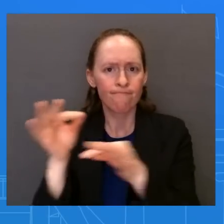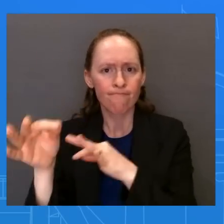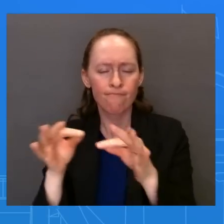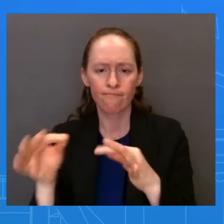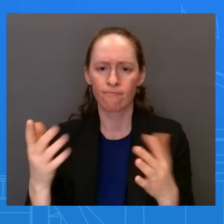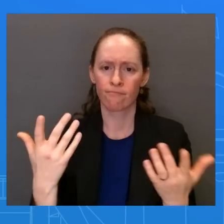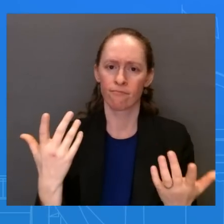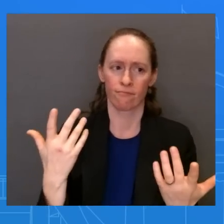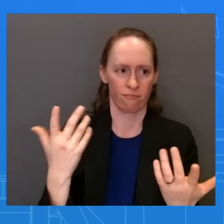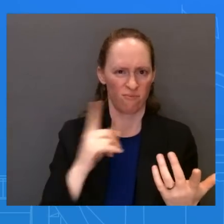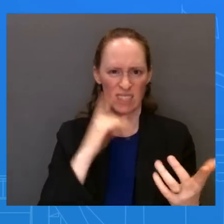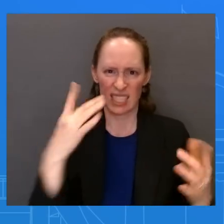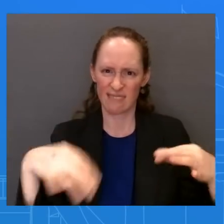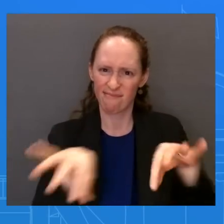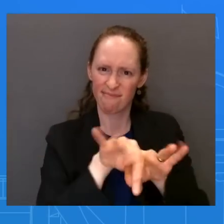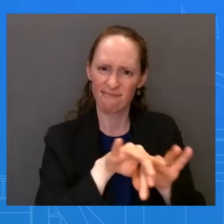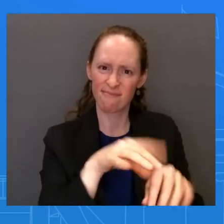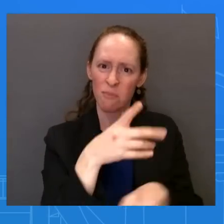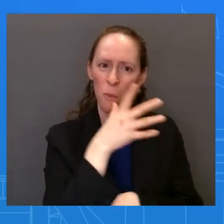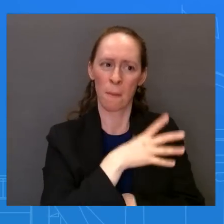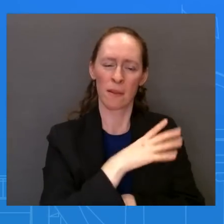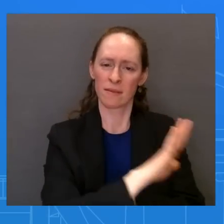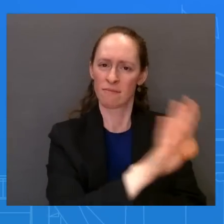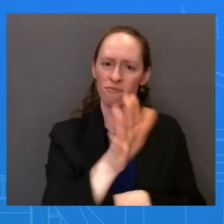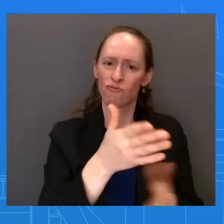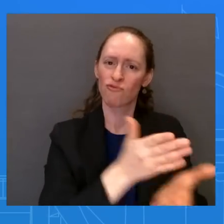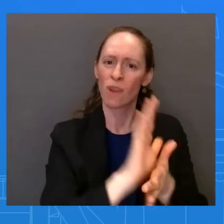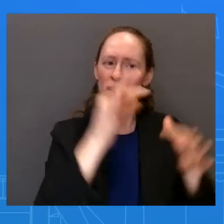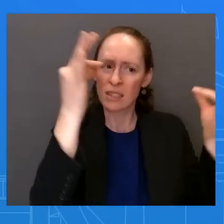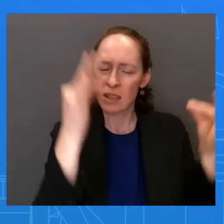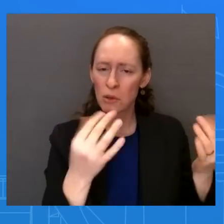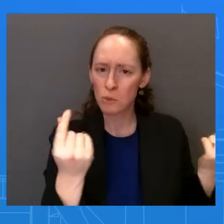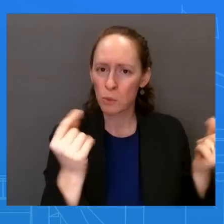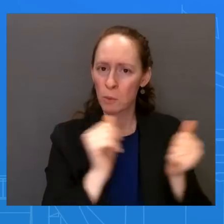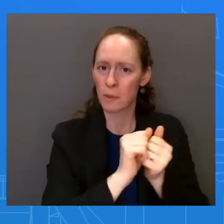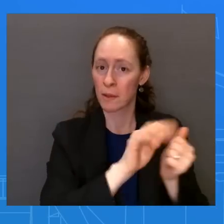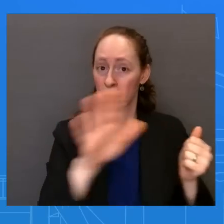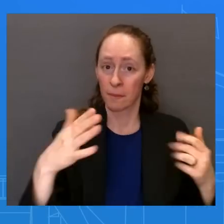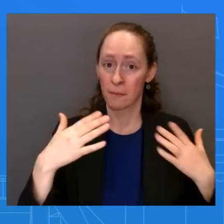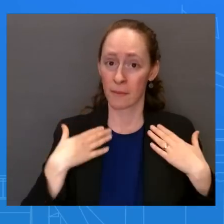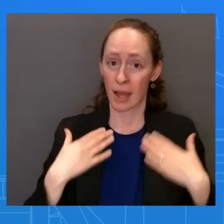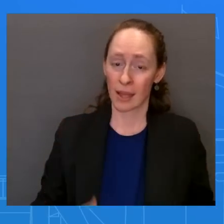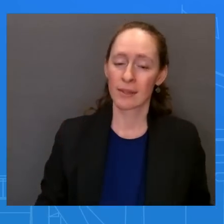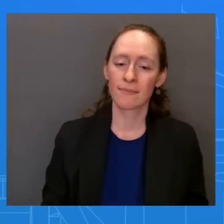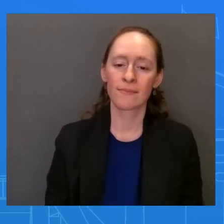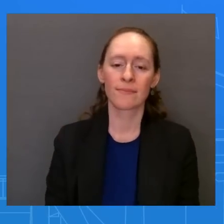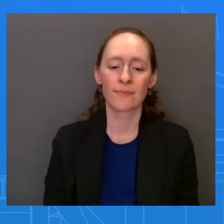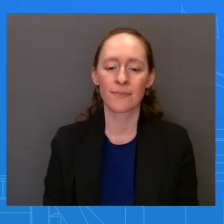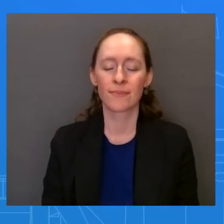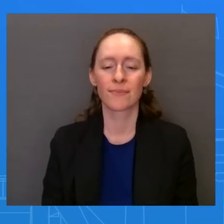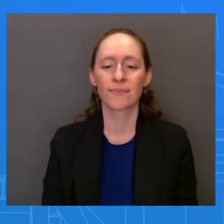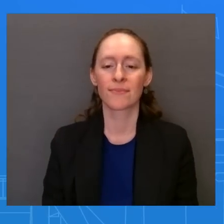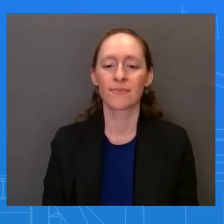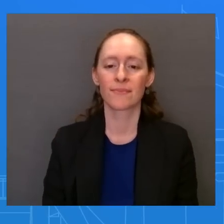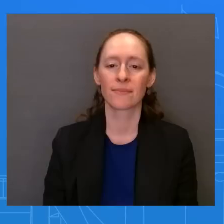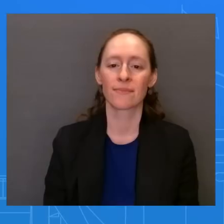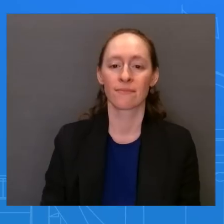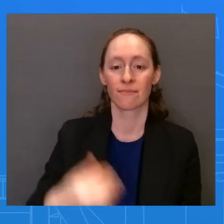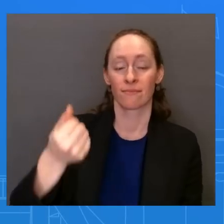Fifty years after the Supreme Court's 1973 decision in Roe v. Wade, ultra-MAGA Republican officials continue to push